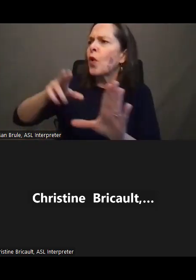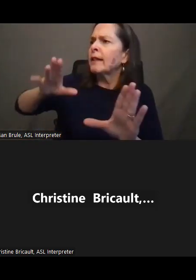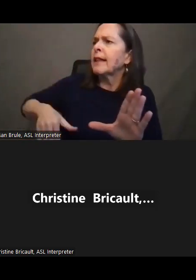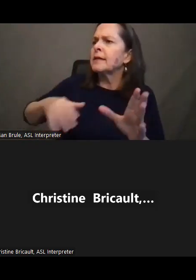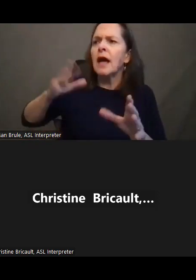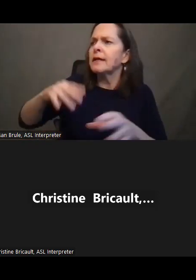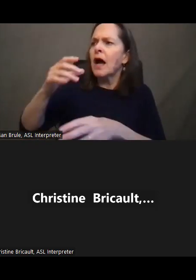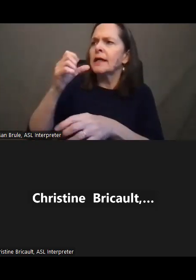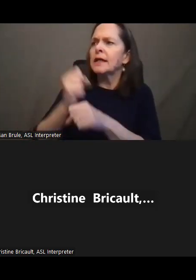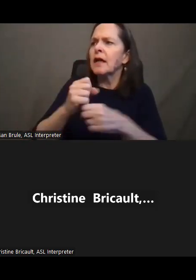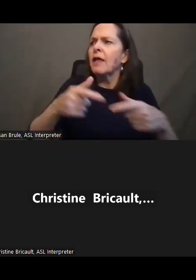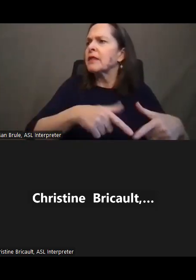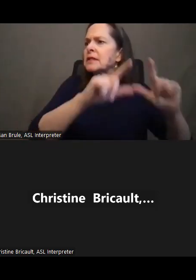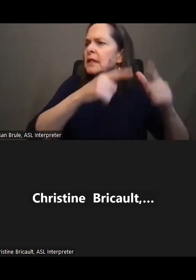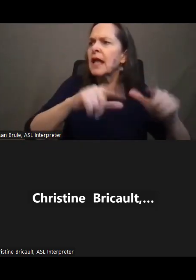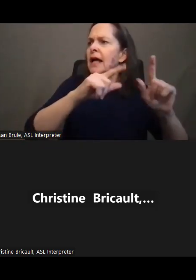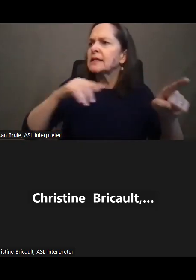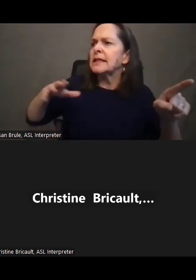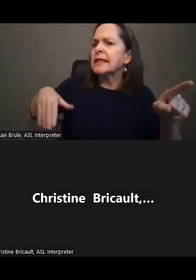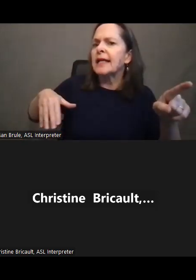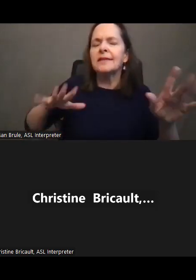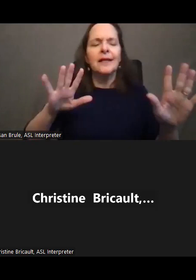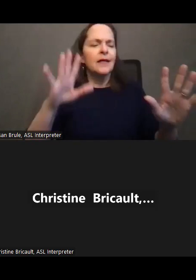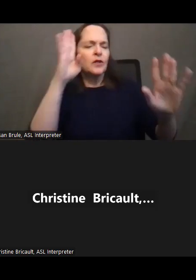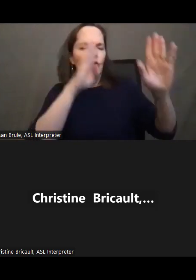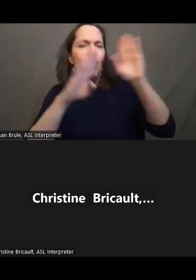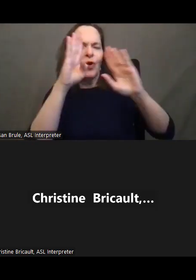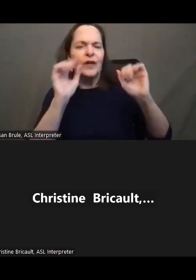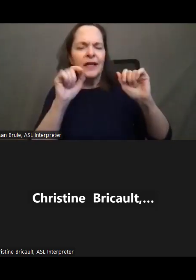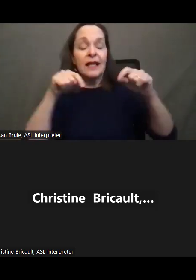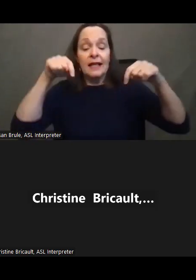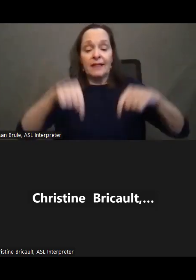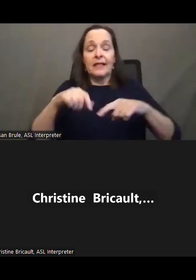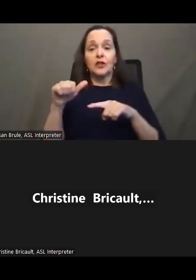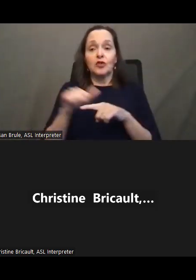Another copy will be going to you again after this training today.